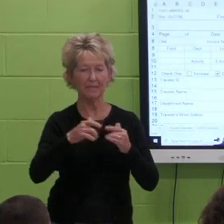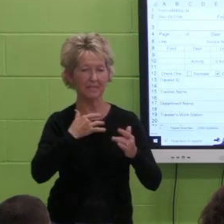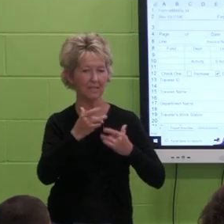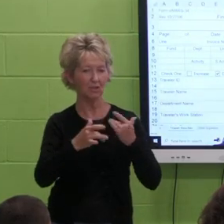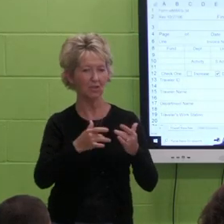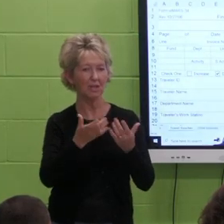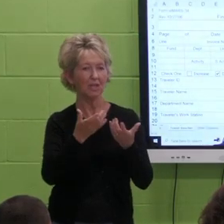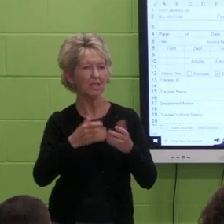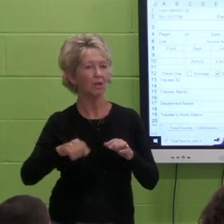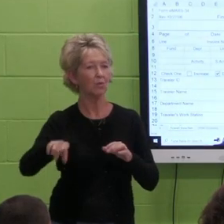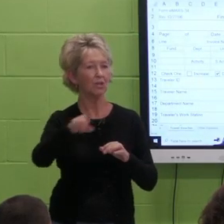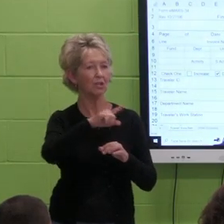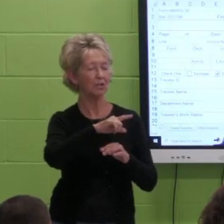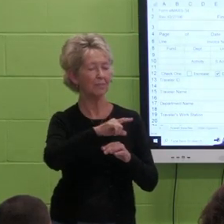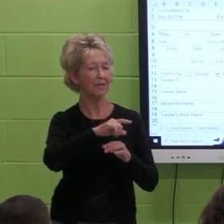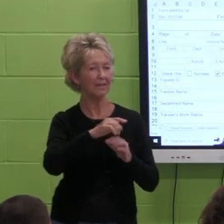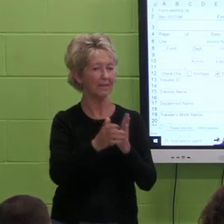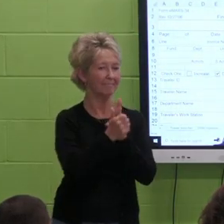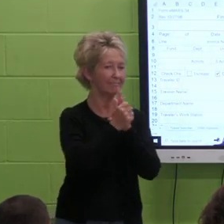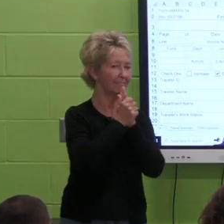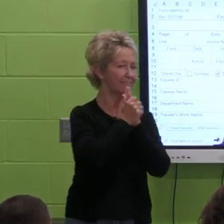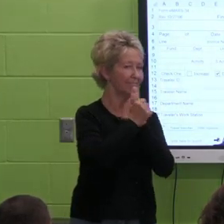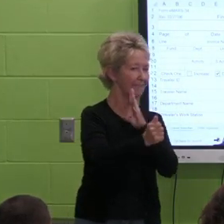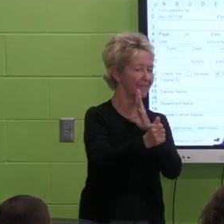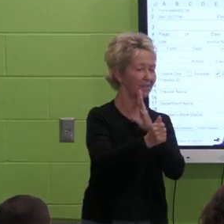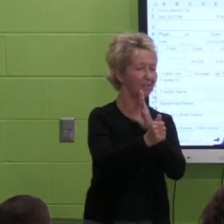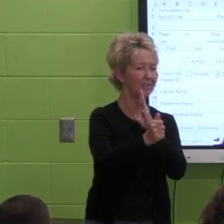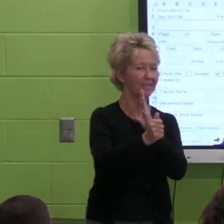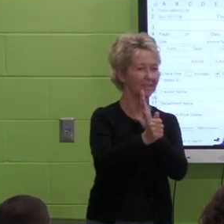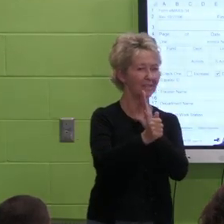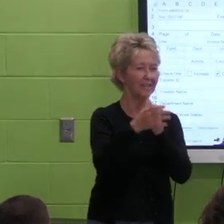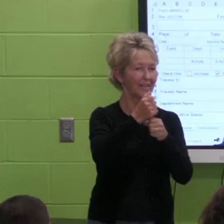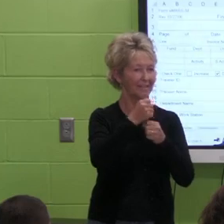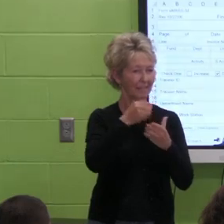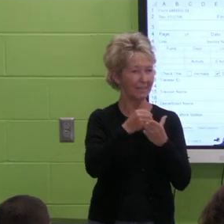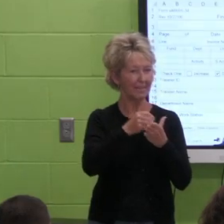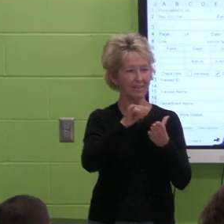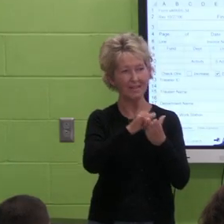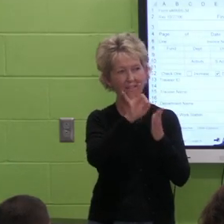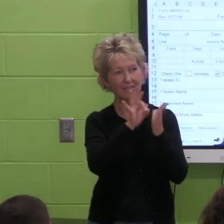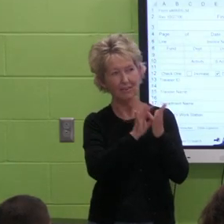all be procurement experts because you don't need to be because that's what's in Frankfort. I want